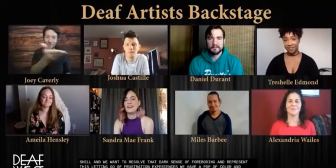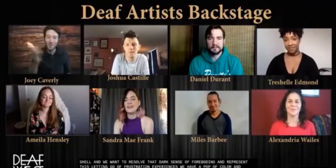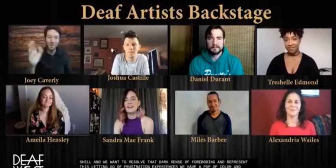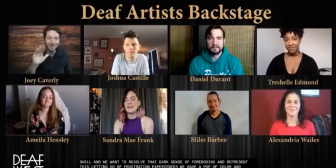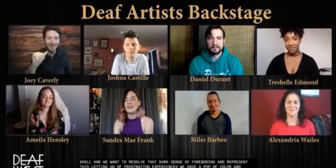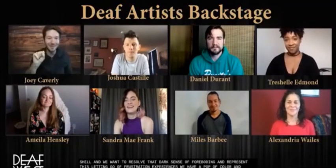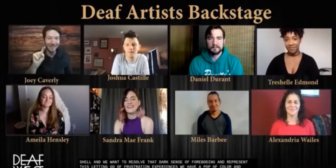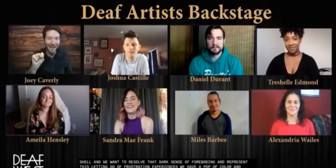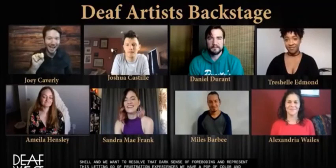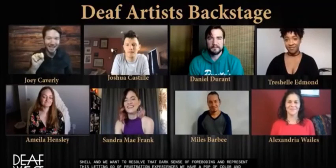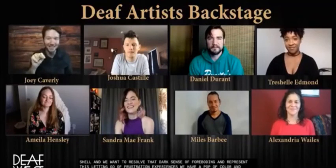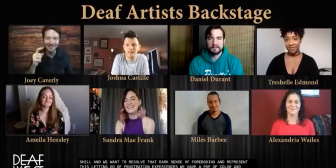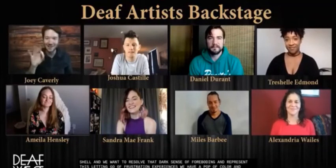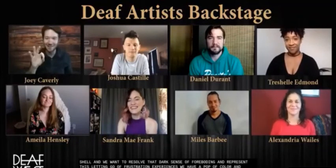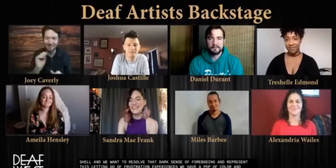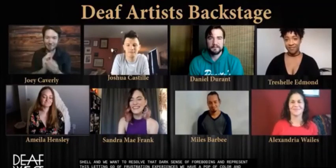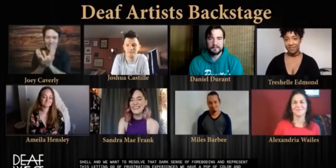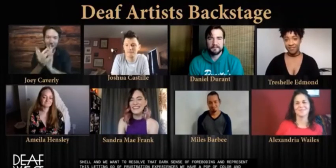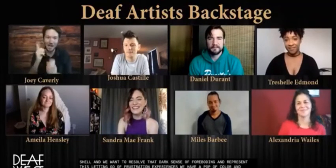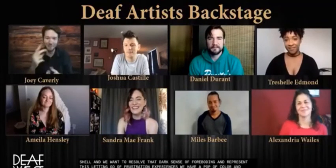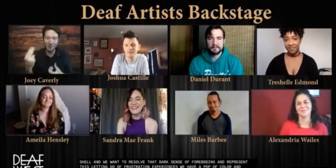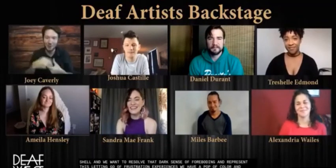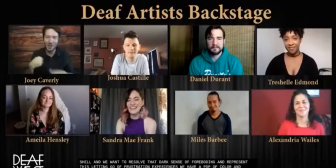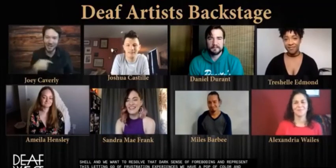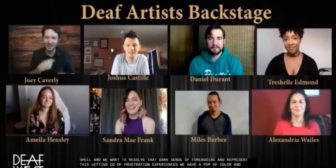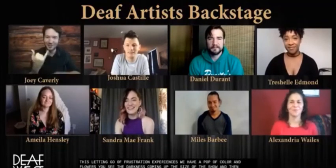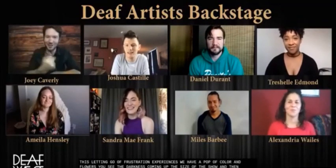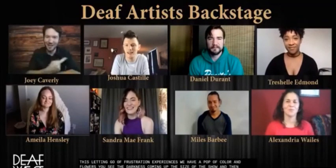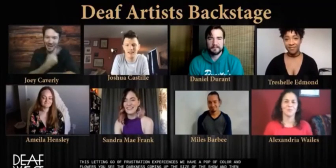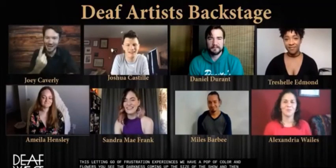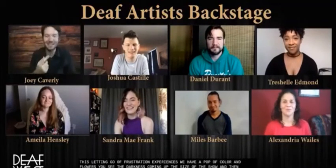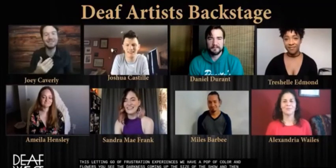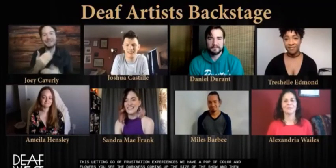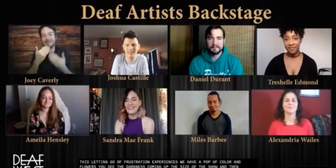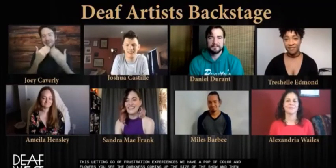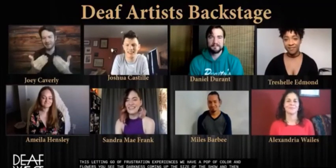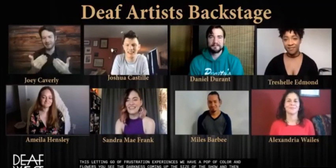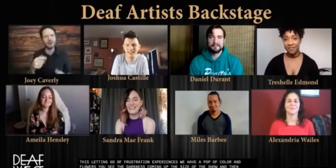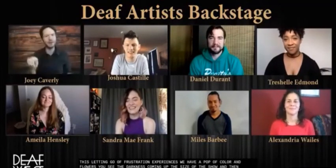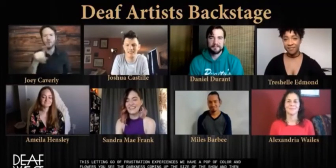I want to say thank you to the cast of ‘Spring Awakening’ for joining us today.